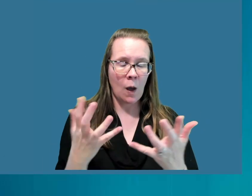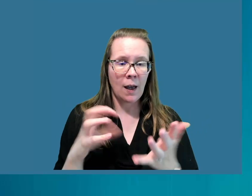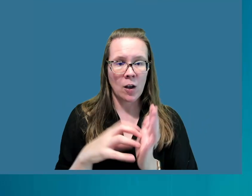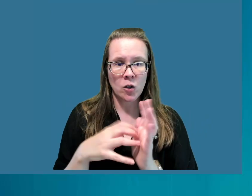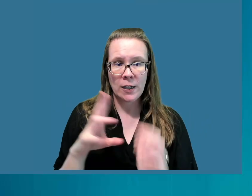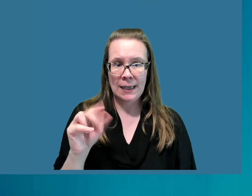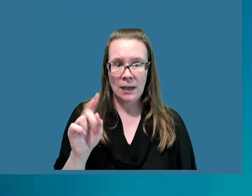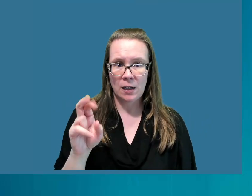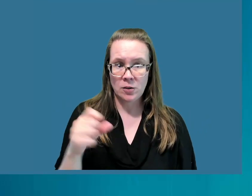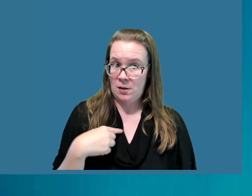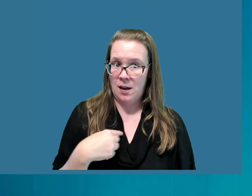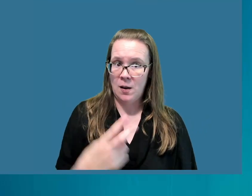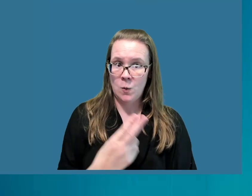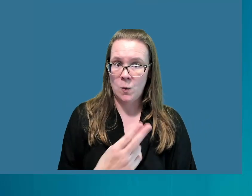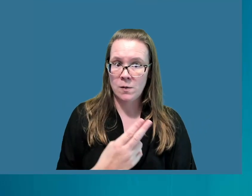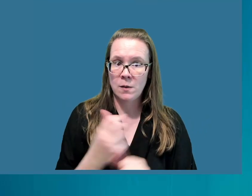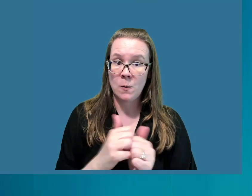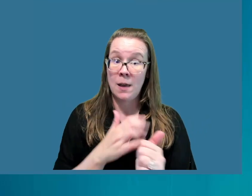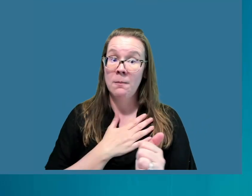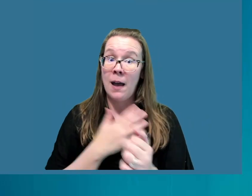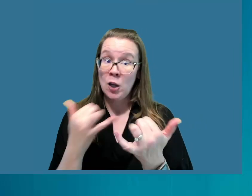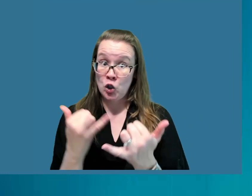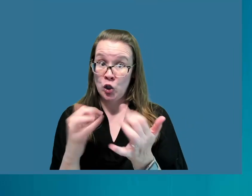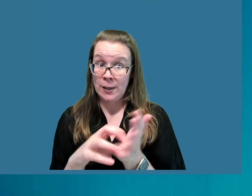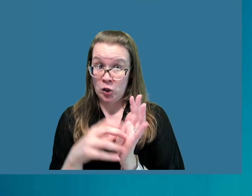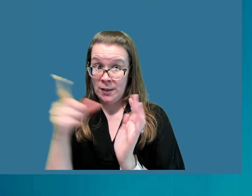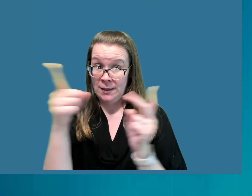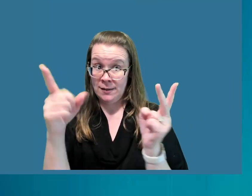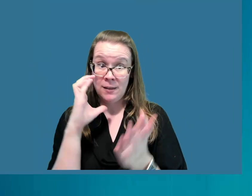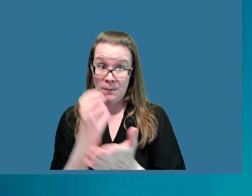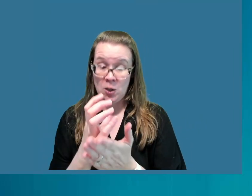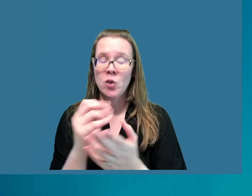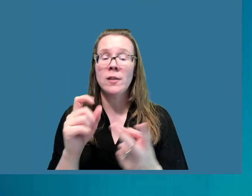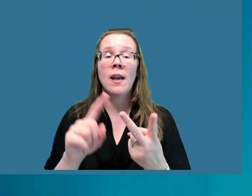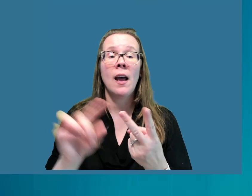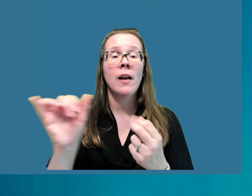in the pictures that you see here. And also some that I actually bought an Etsy and ended up not